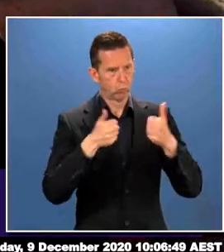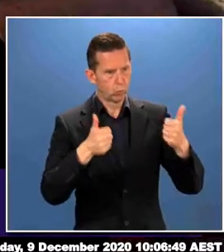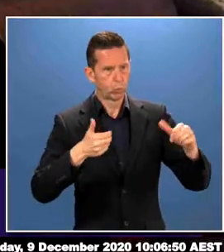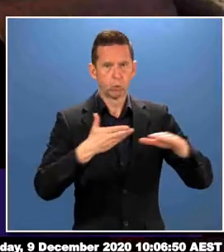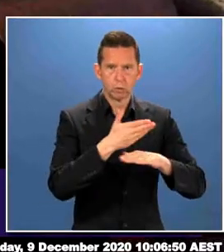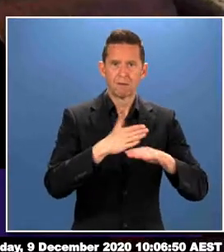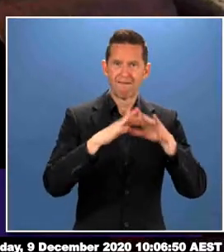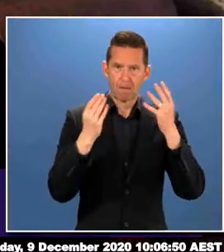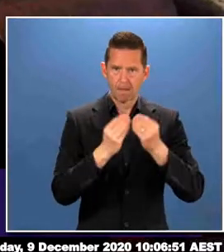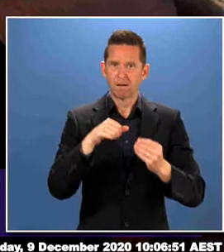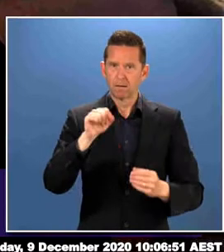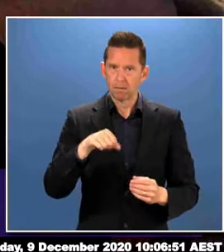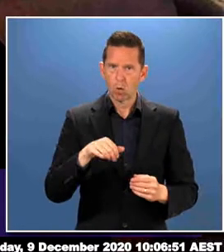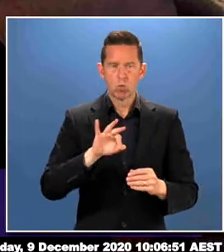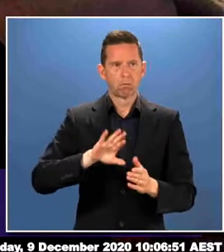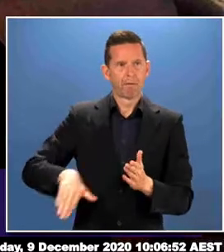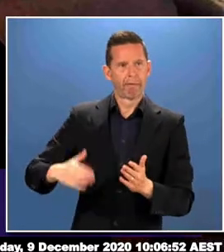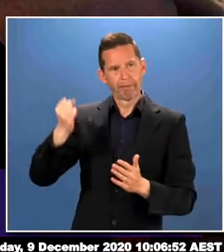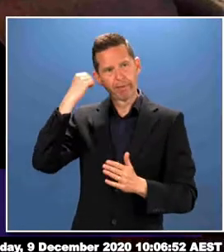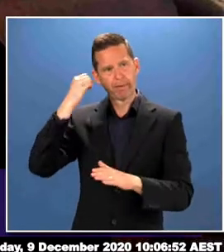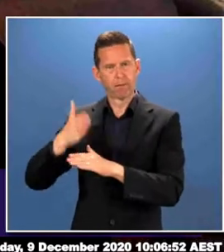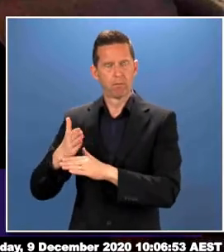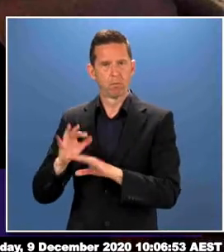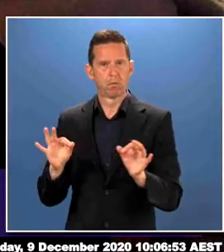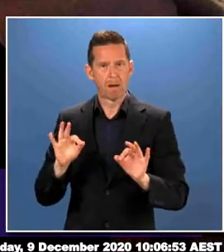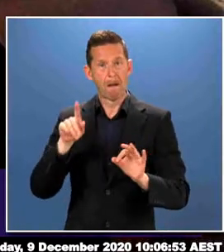because it was identified at the Summit that these kind of ideas of